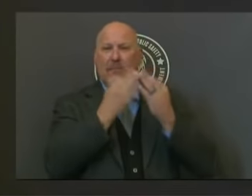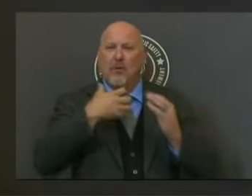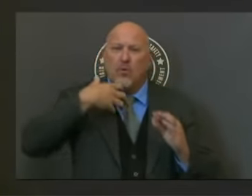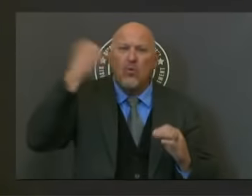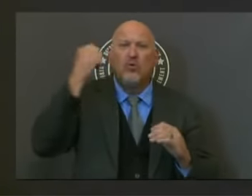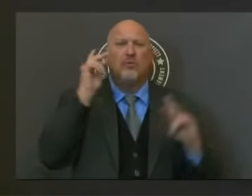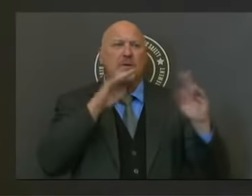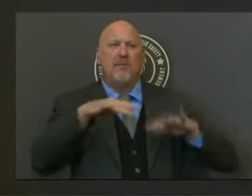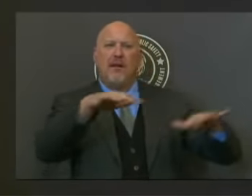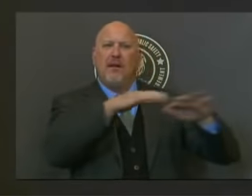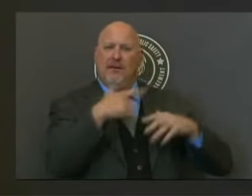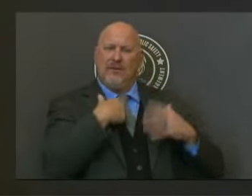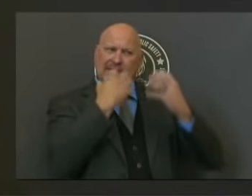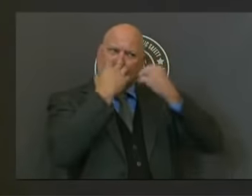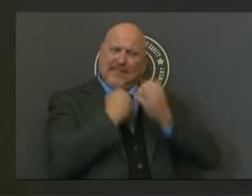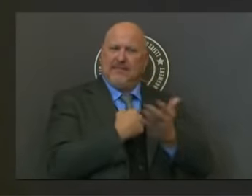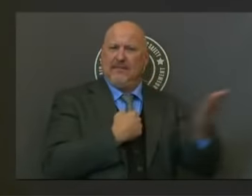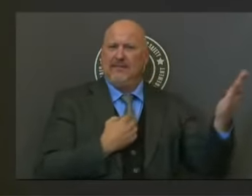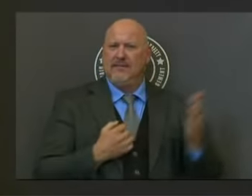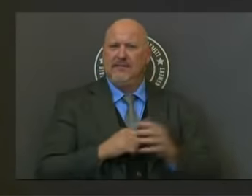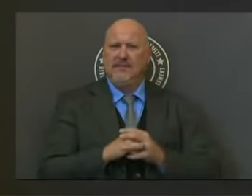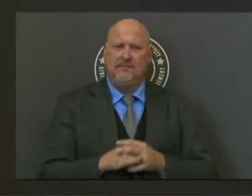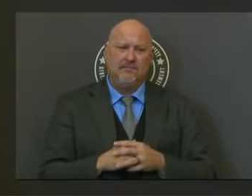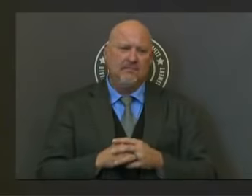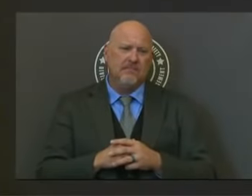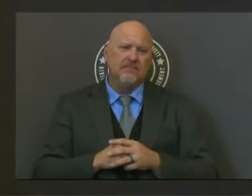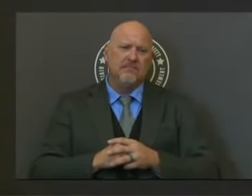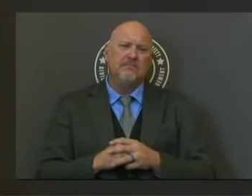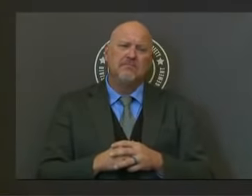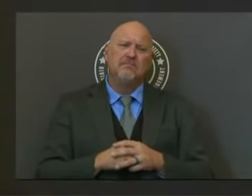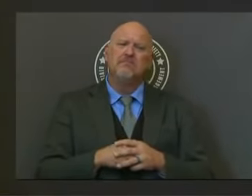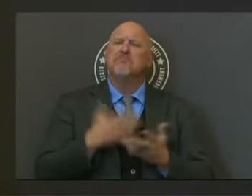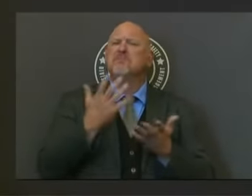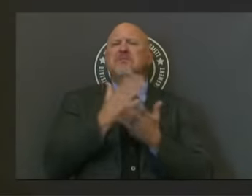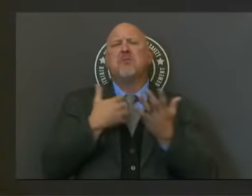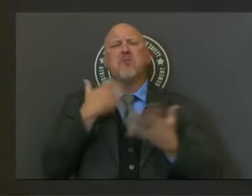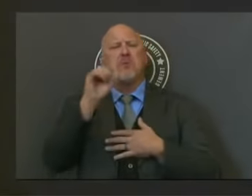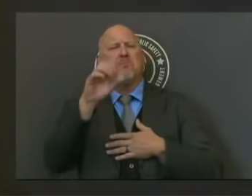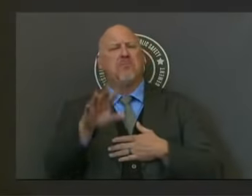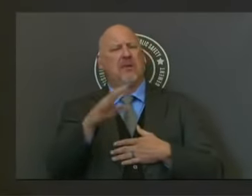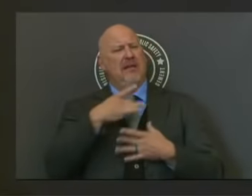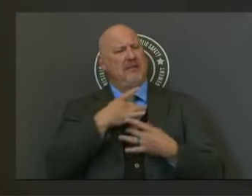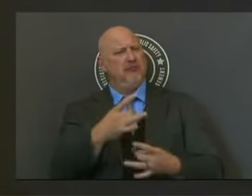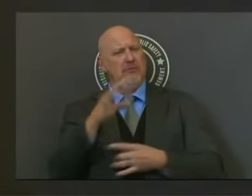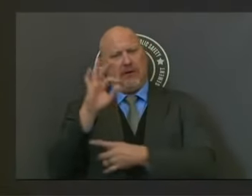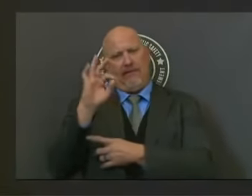the shuffle the noise of this